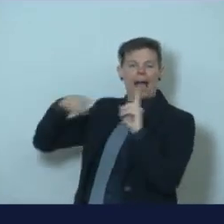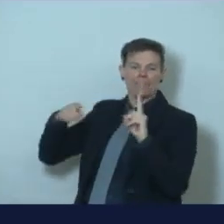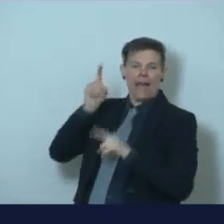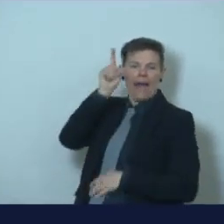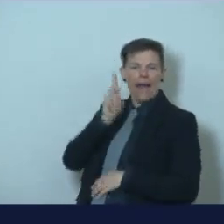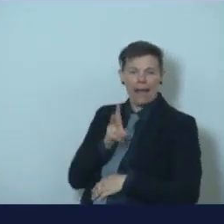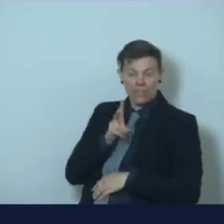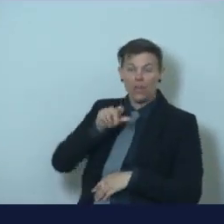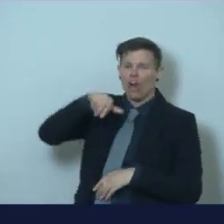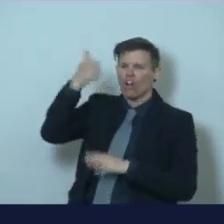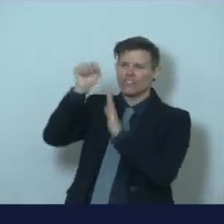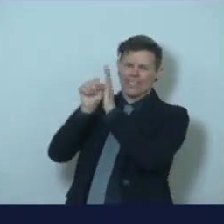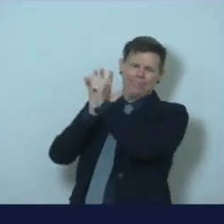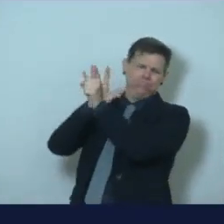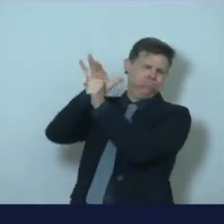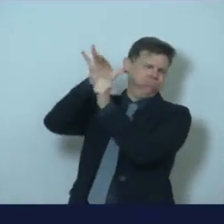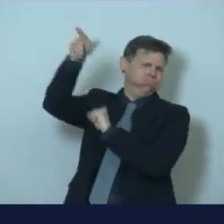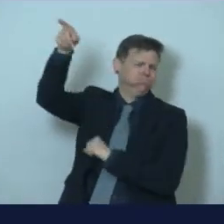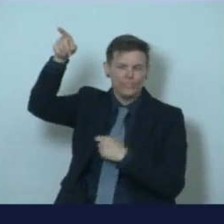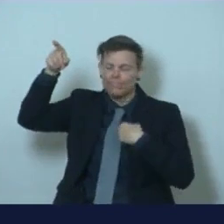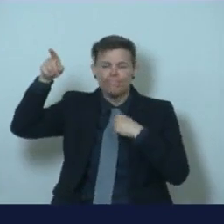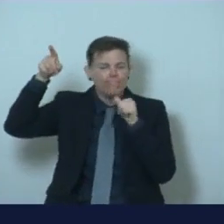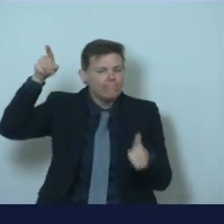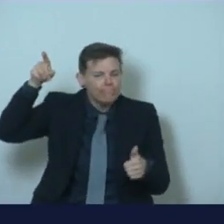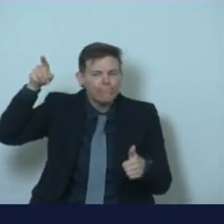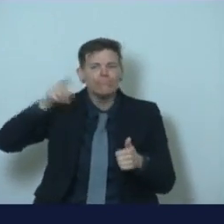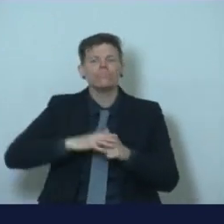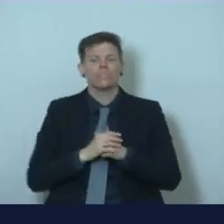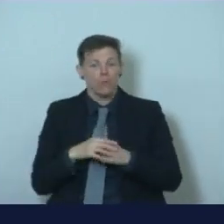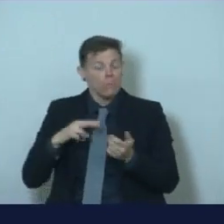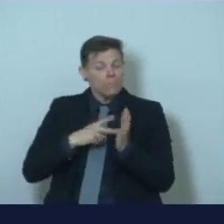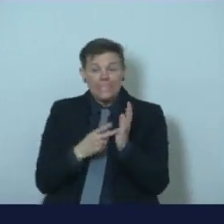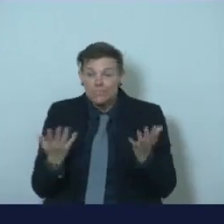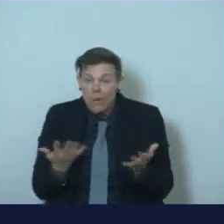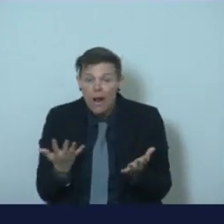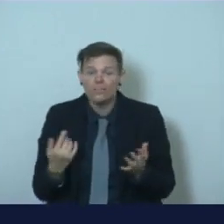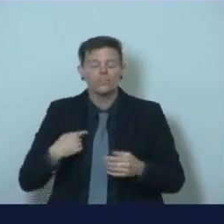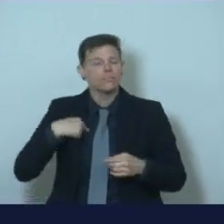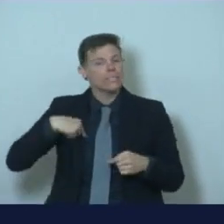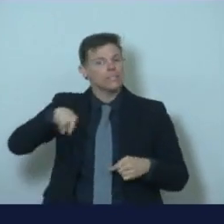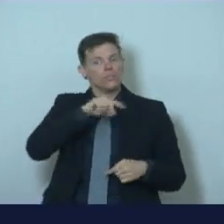AND WE HAVE ABOUT HALF AS MUCH PER CAPITA AS MOST STATES IN THE COUNTRY.